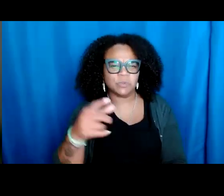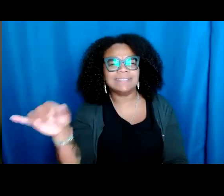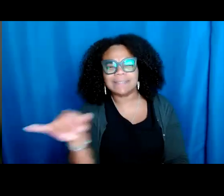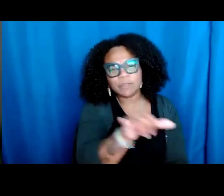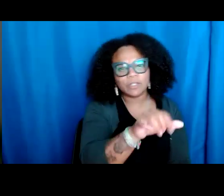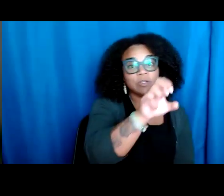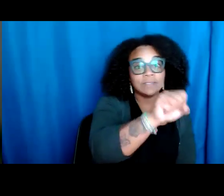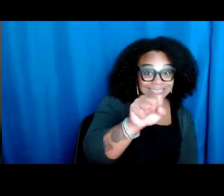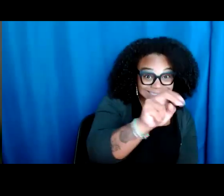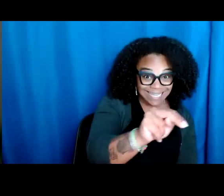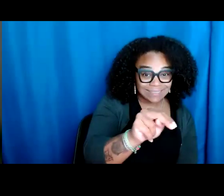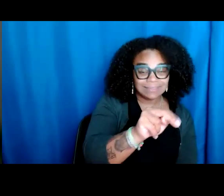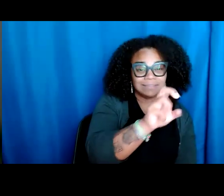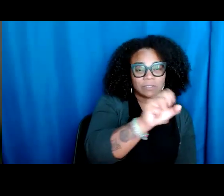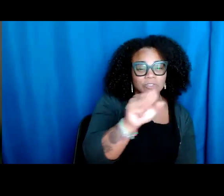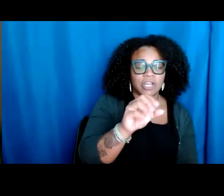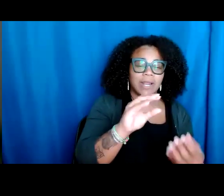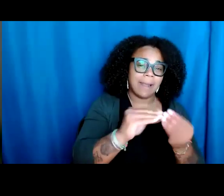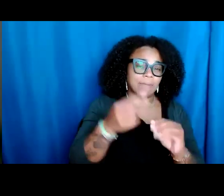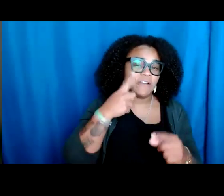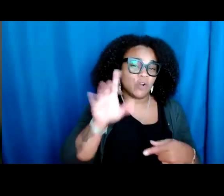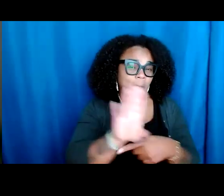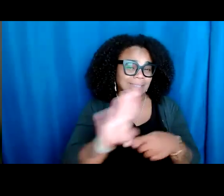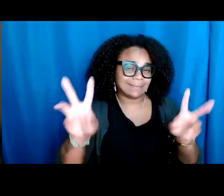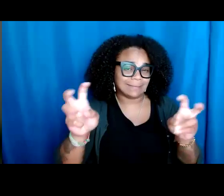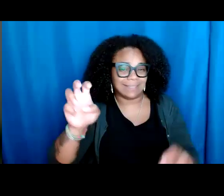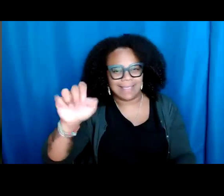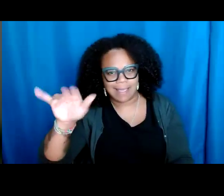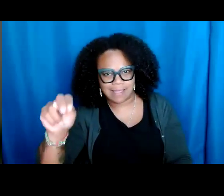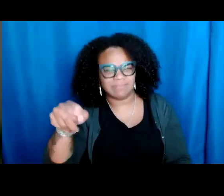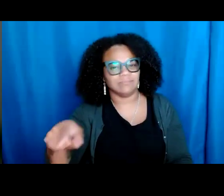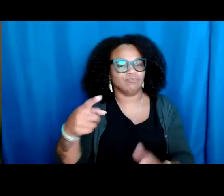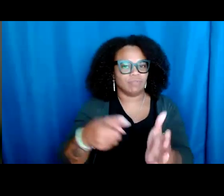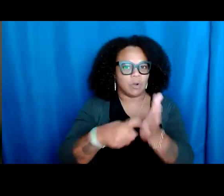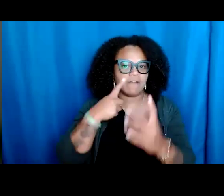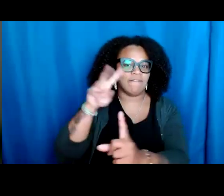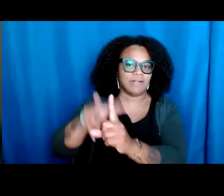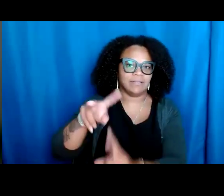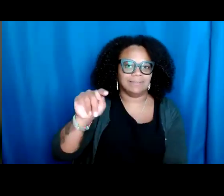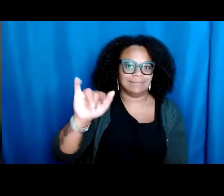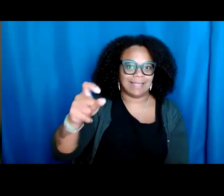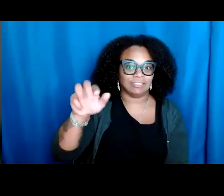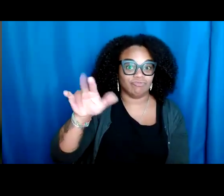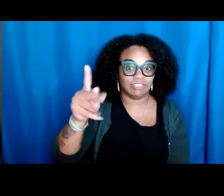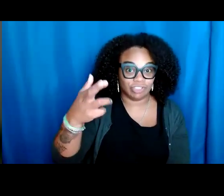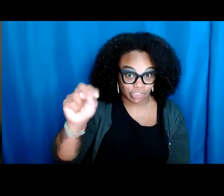Security for your business, and required for filing tax returns and opening bank accounts.